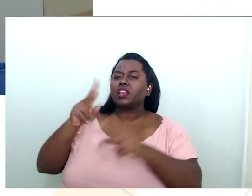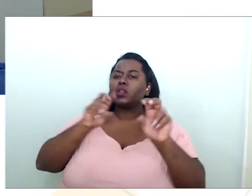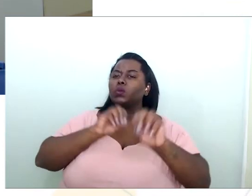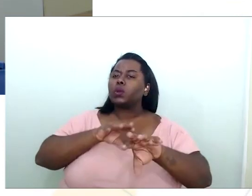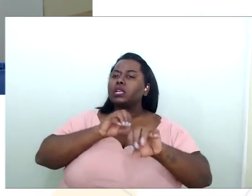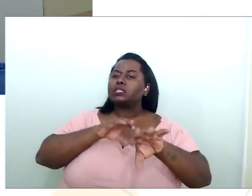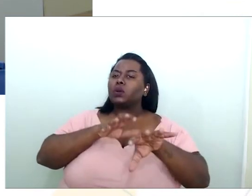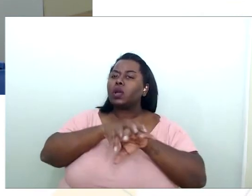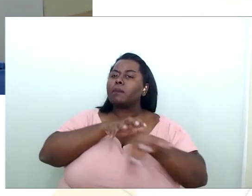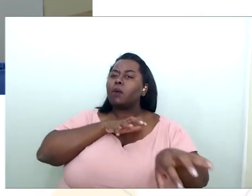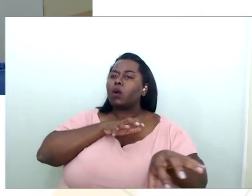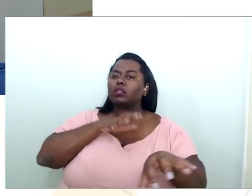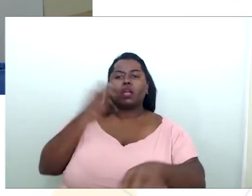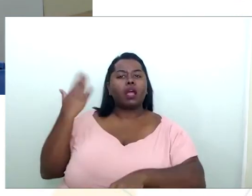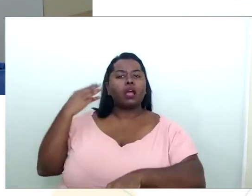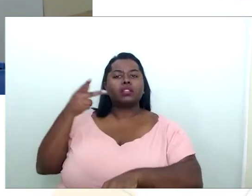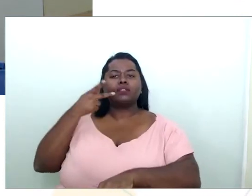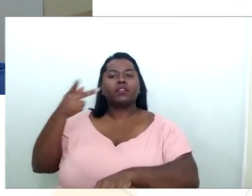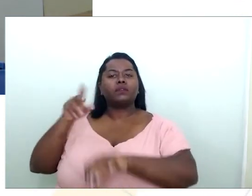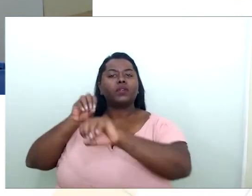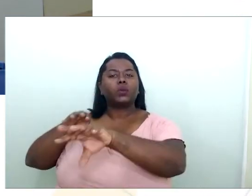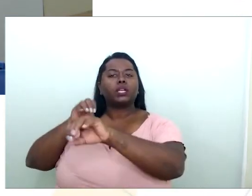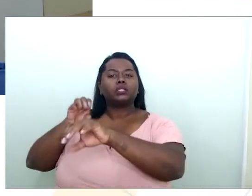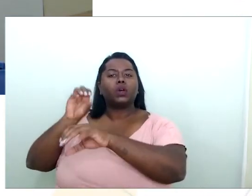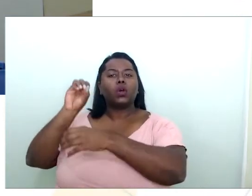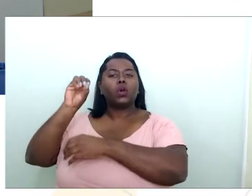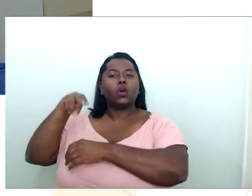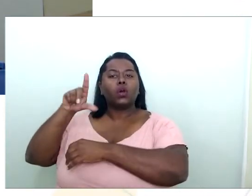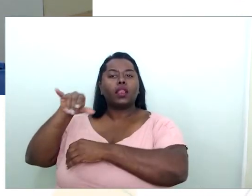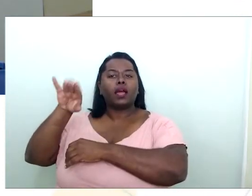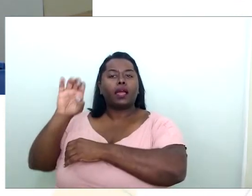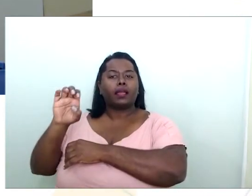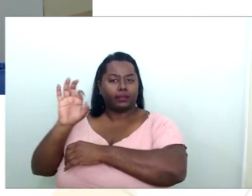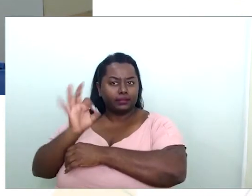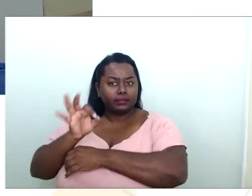online education everything that we were talking about right but of course we